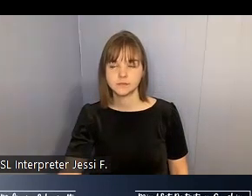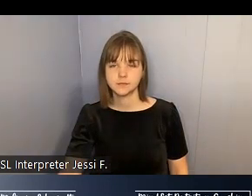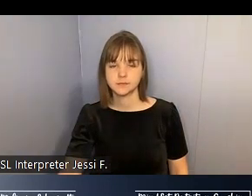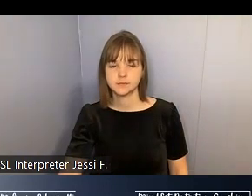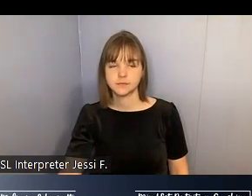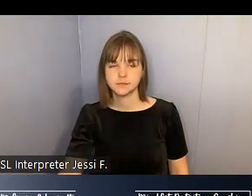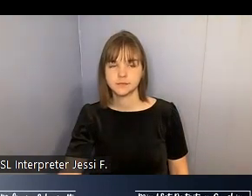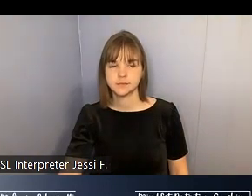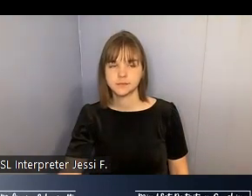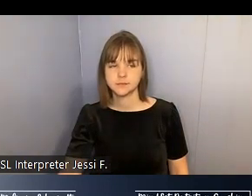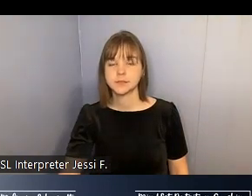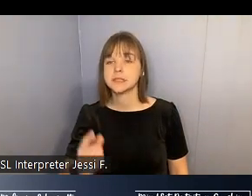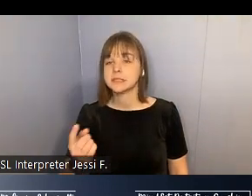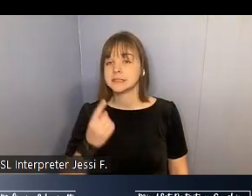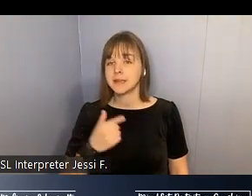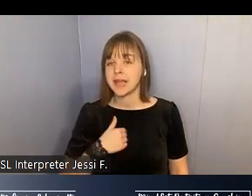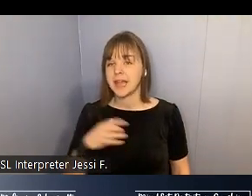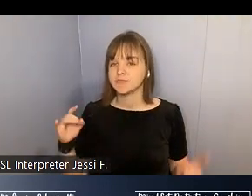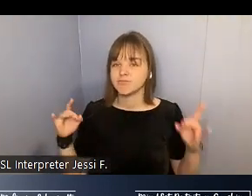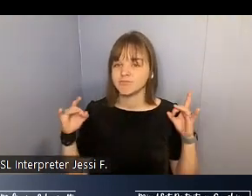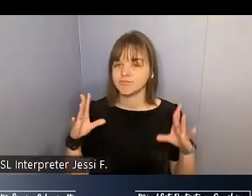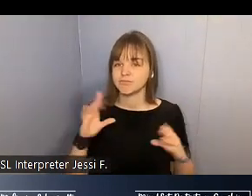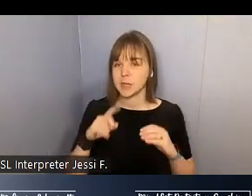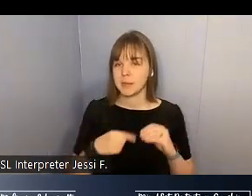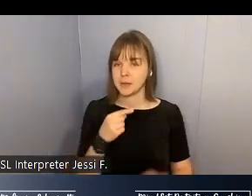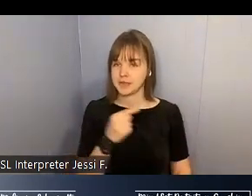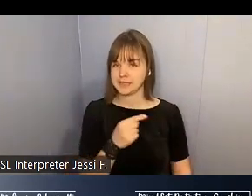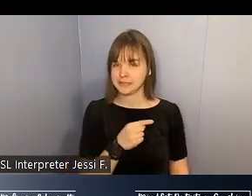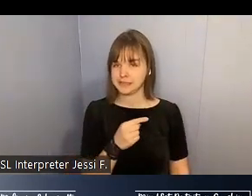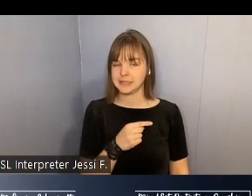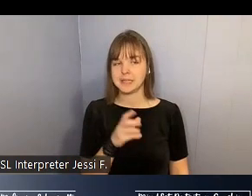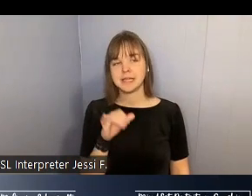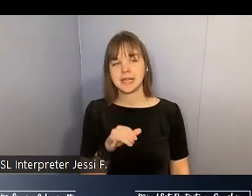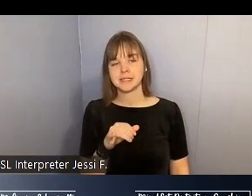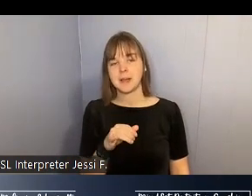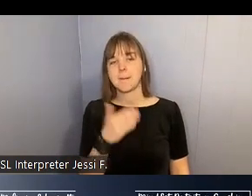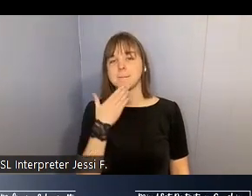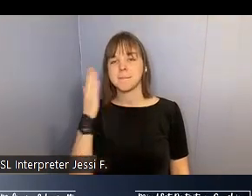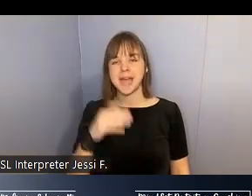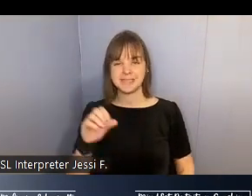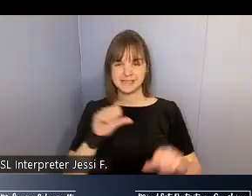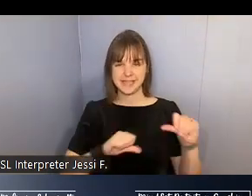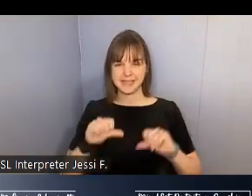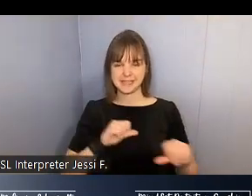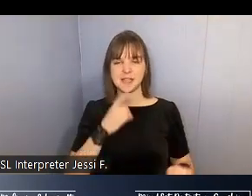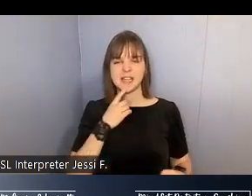is their ridiculous obsession and illogical non-science obsession to cutting out foods and food groups.